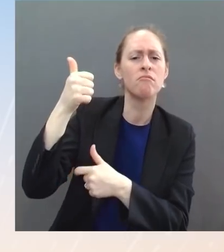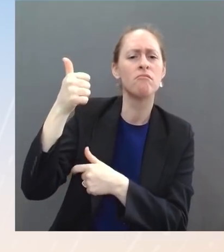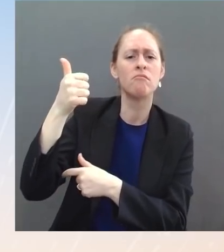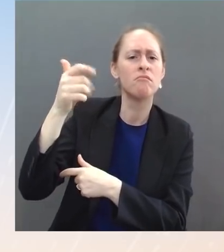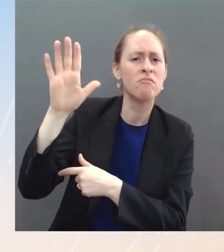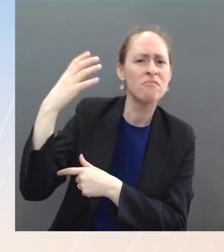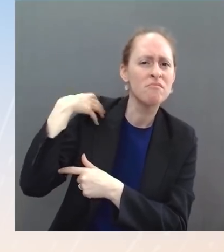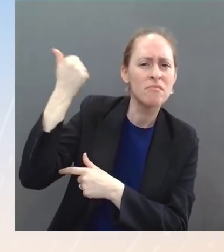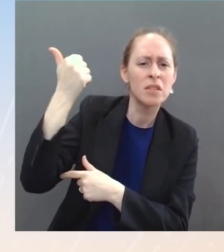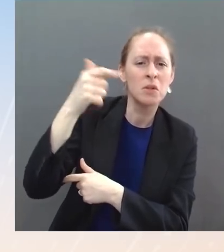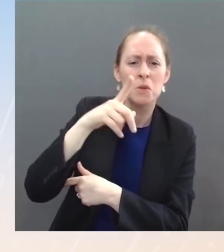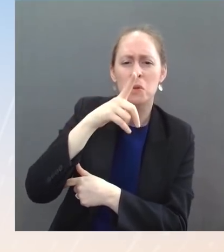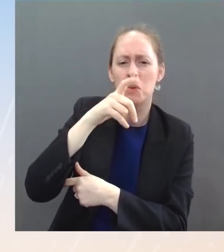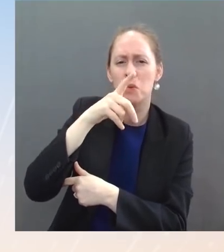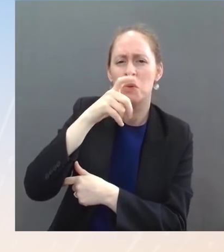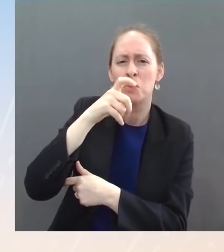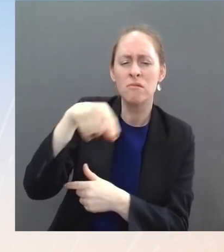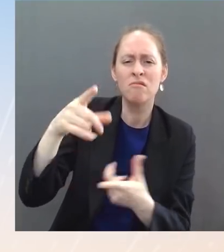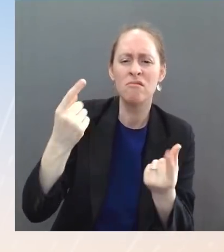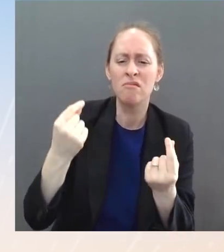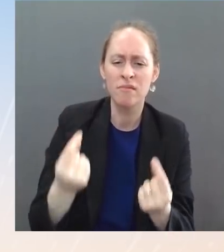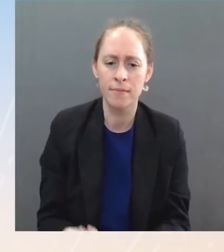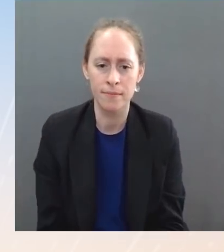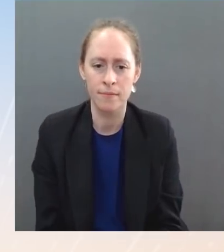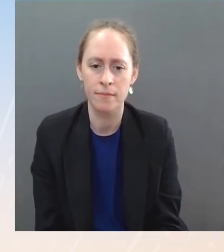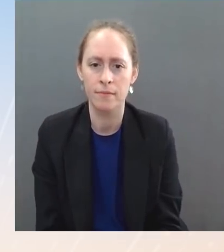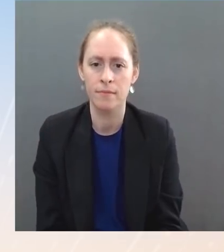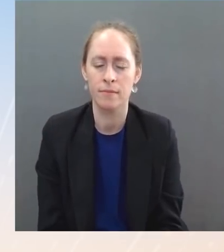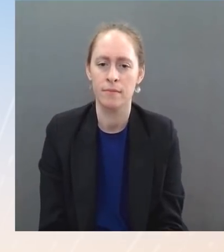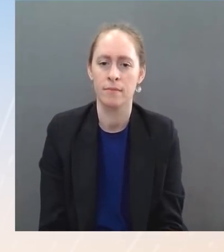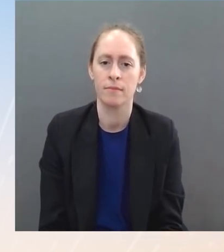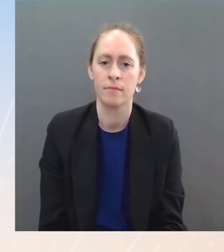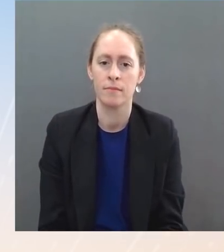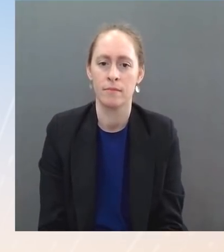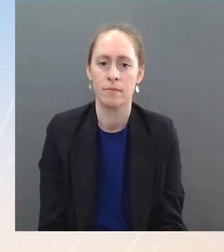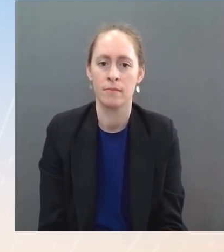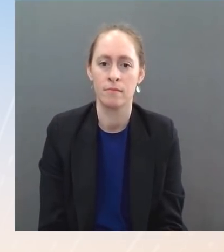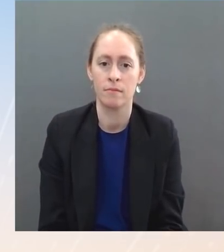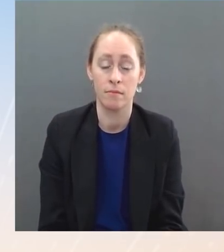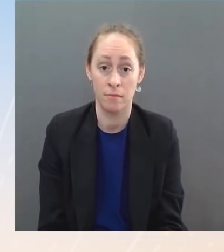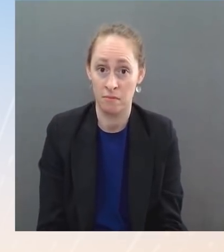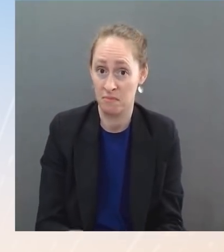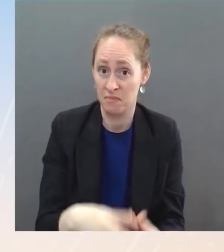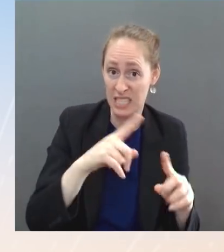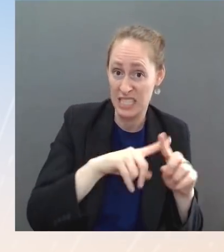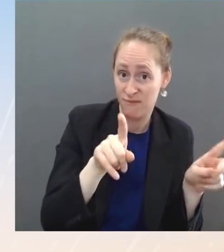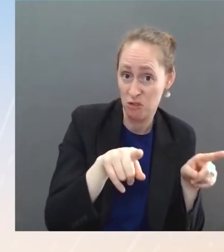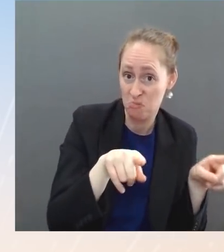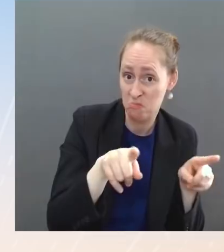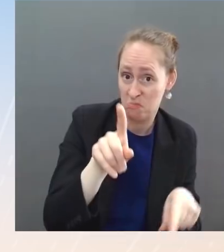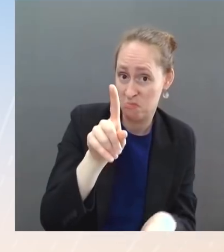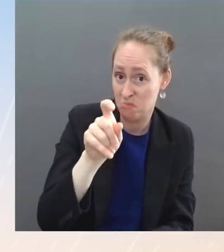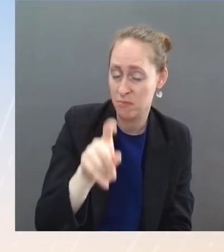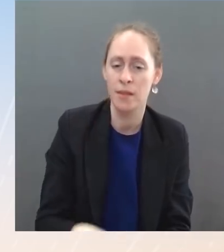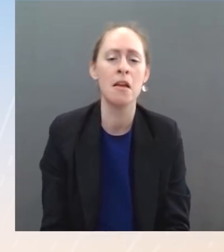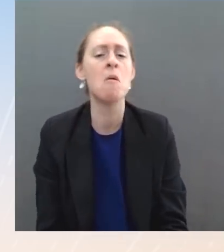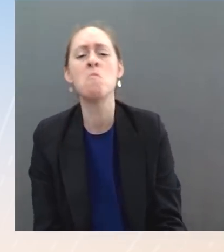into the specific intelligence related to Bucha at this point. But what I will say, as I said at the outset,